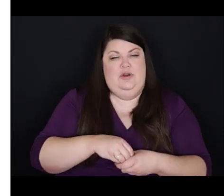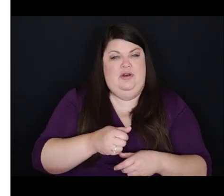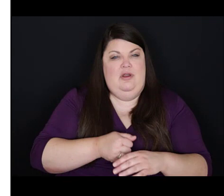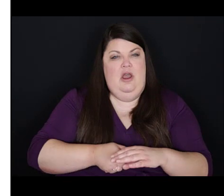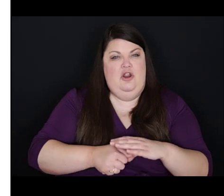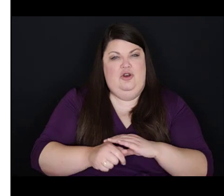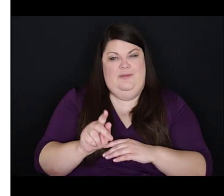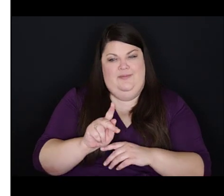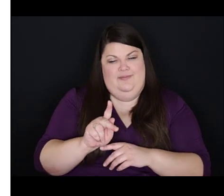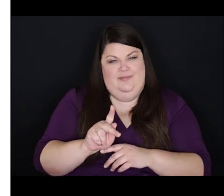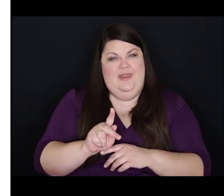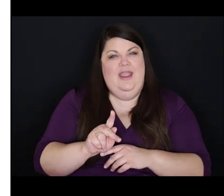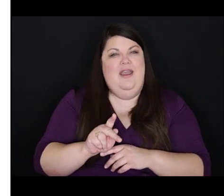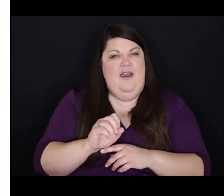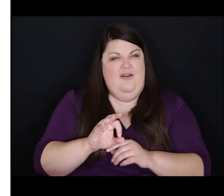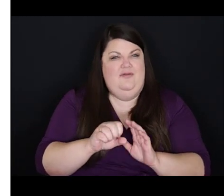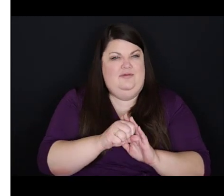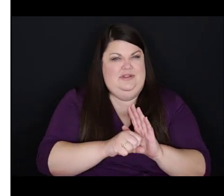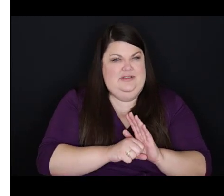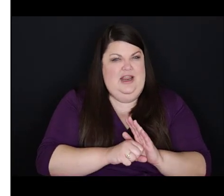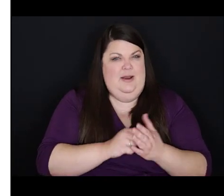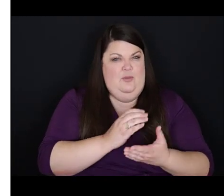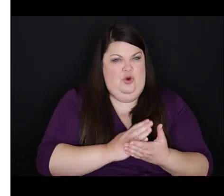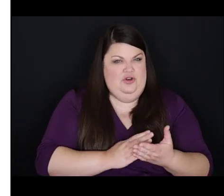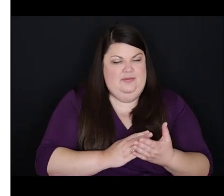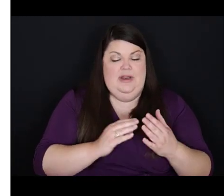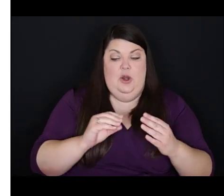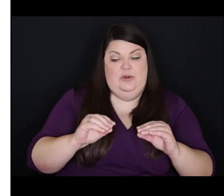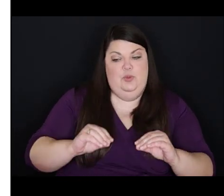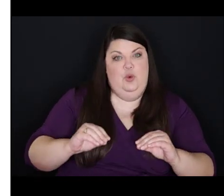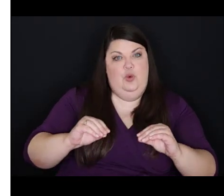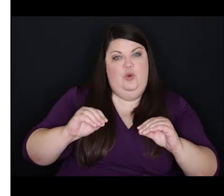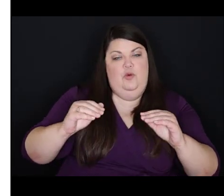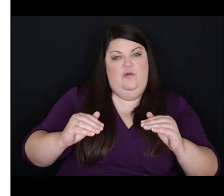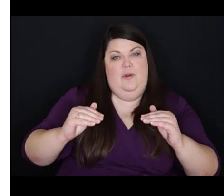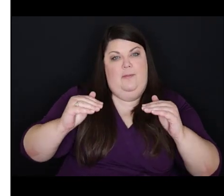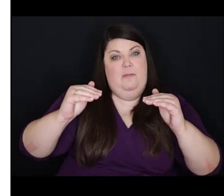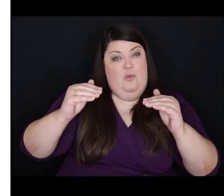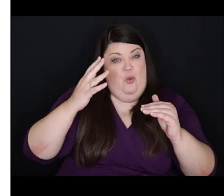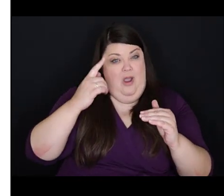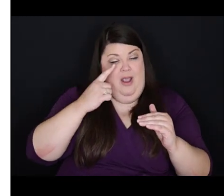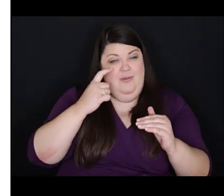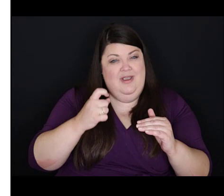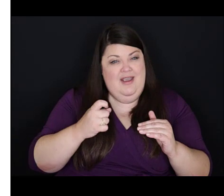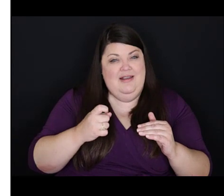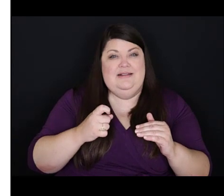State Plan and was moved up in the State Plan in part due to the significance of this information.